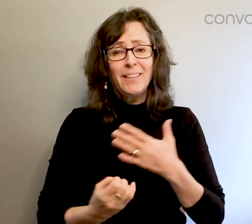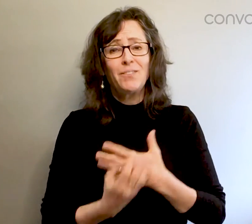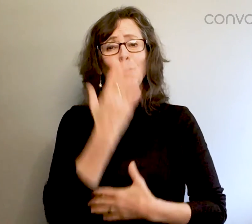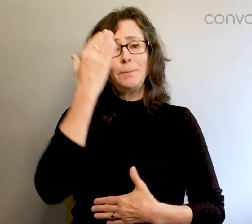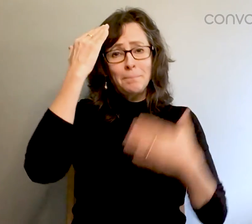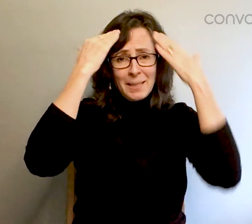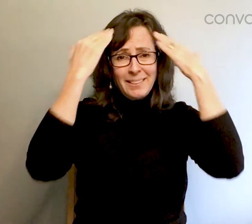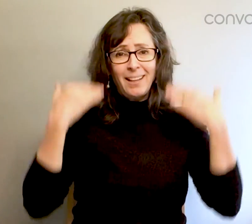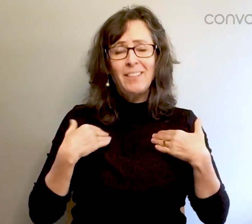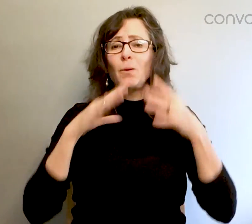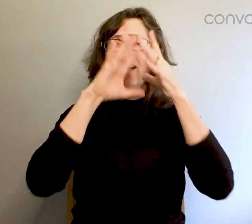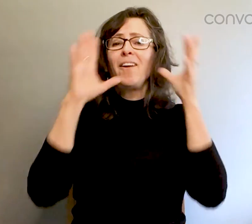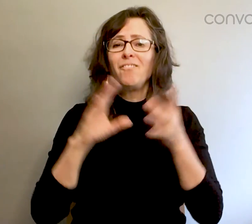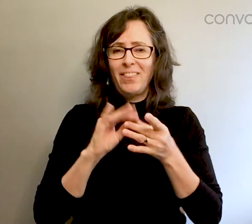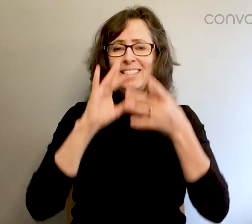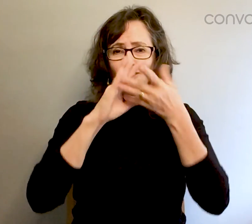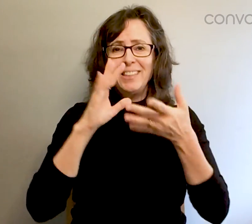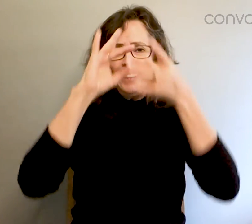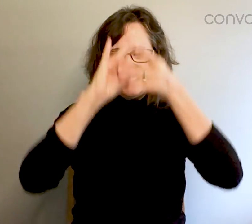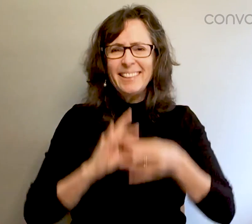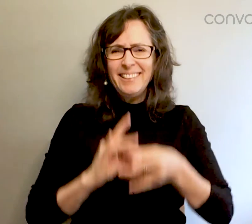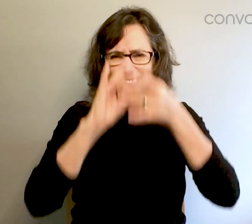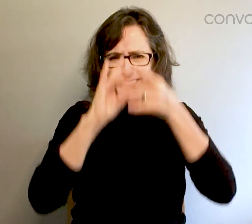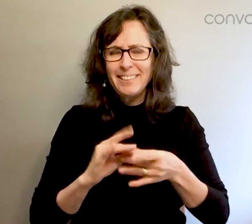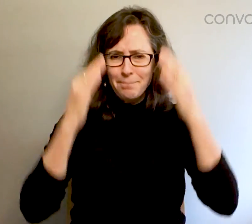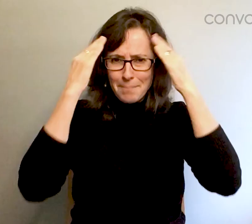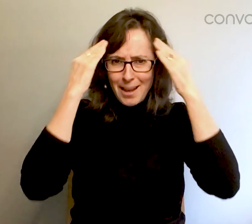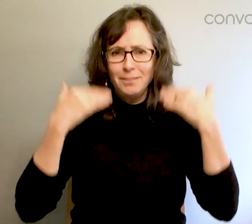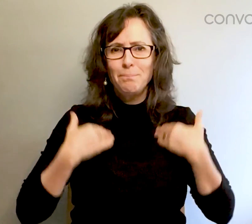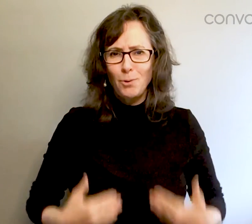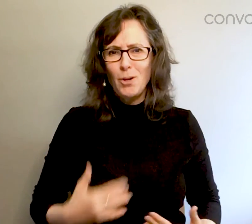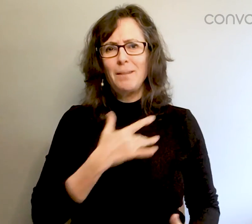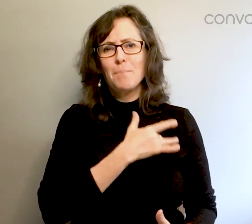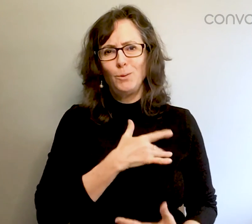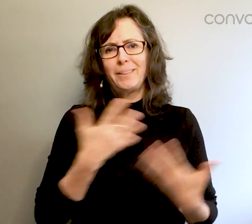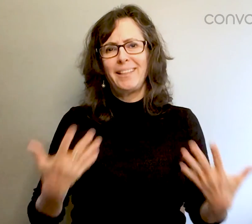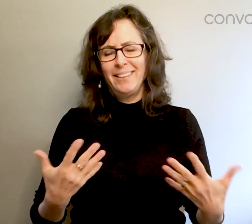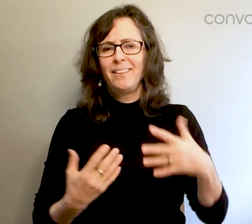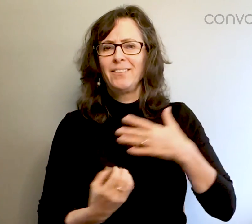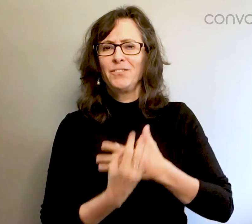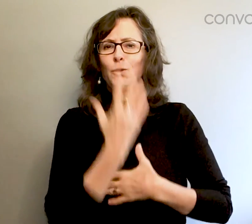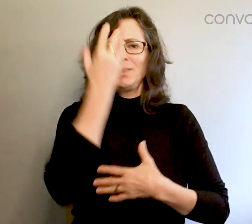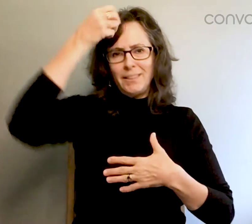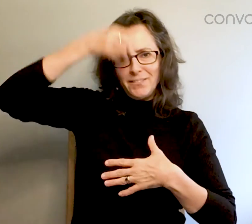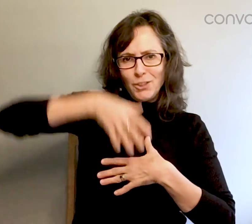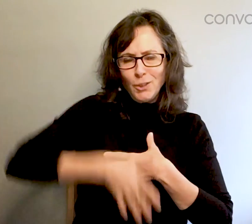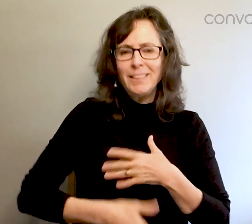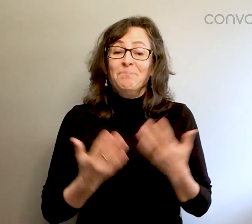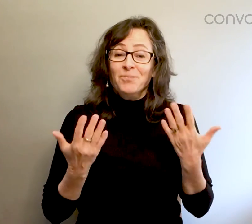it is all connected; mind, body, emotions.